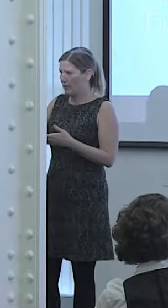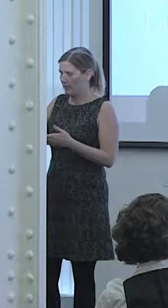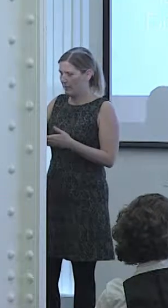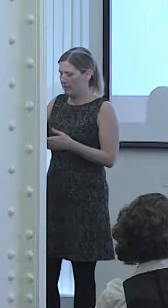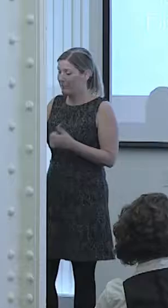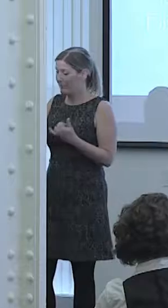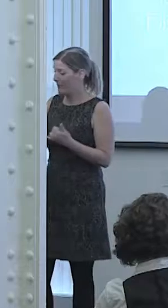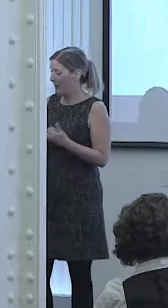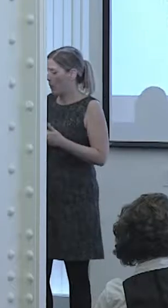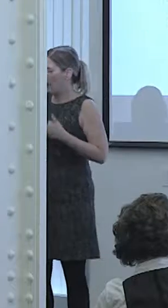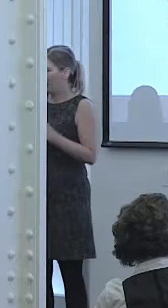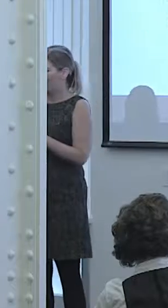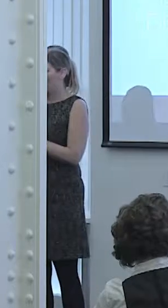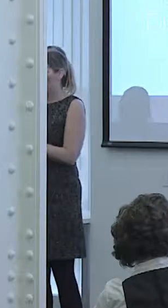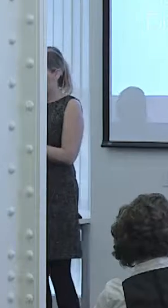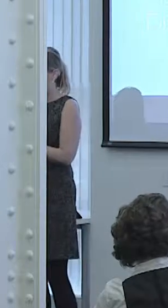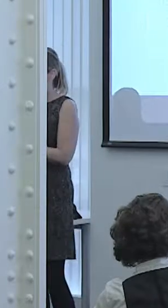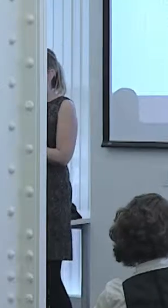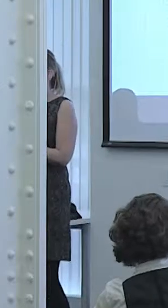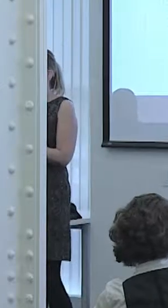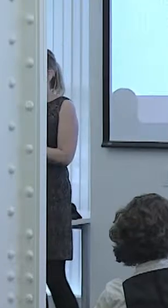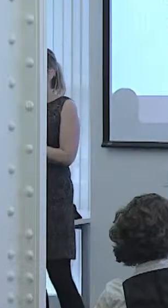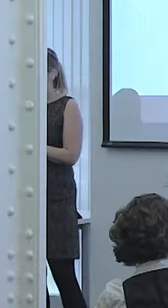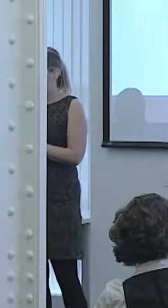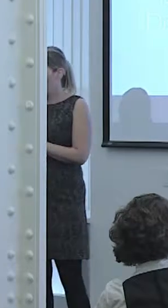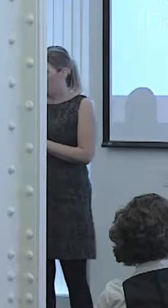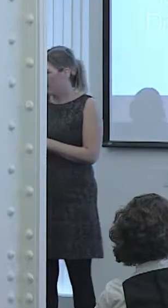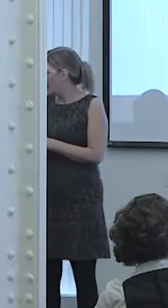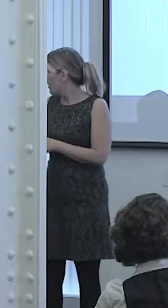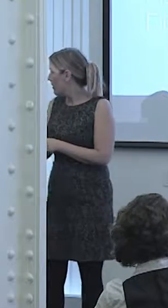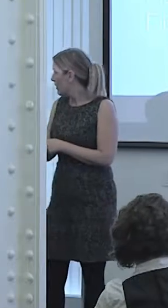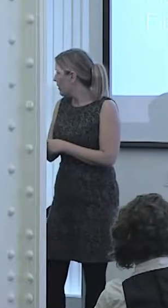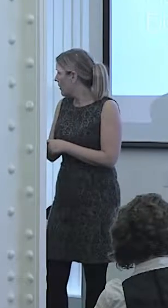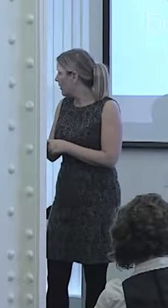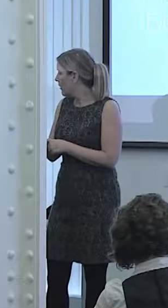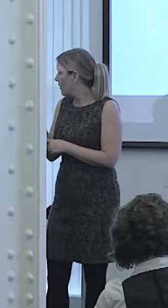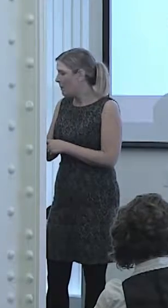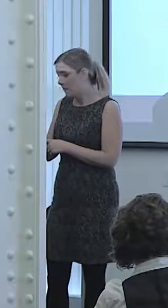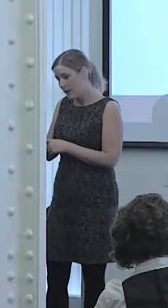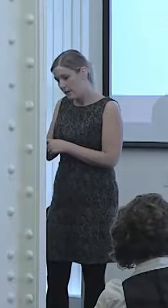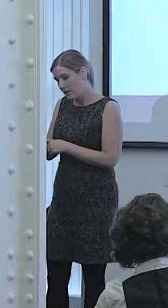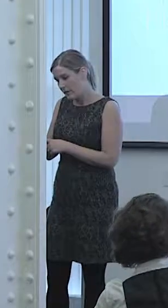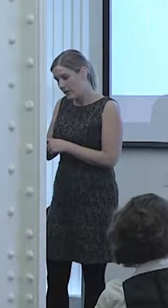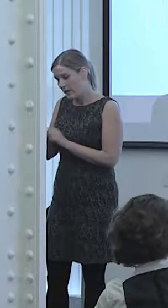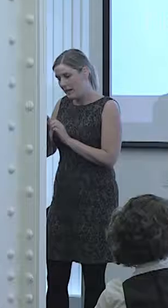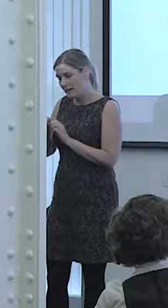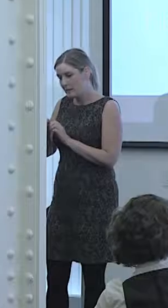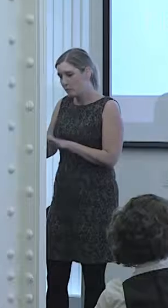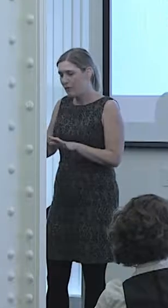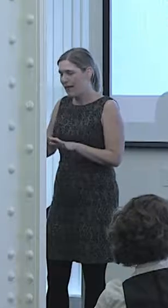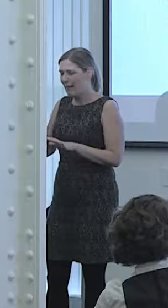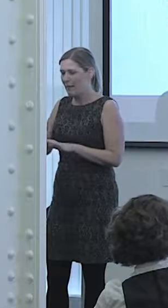Currently they live in Summerville, Massachusetts, where they plan on continuing, red earth femme magic.